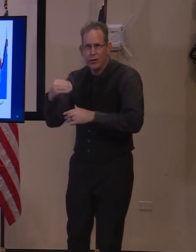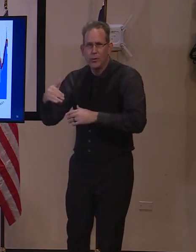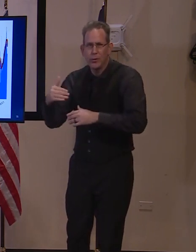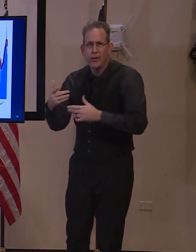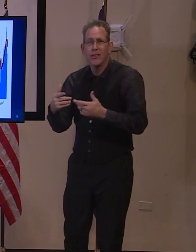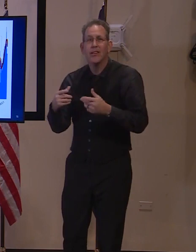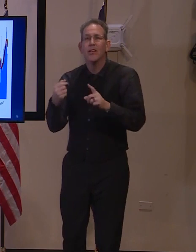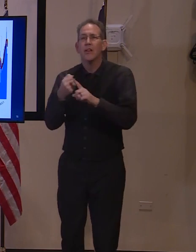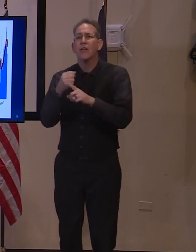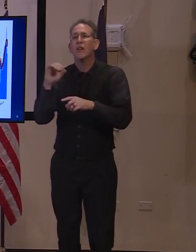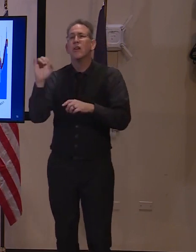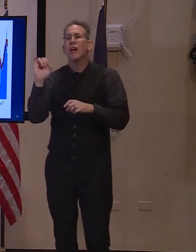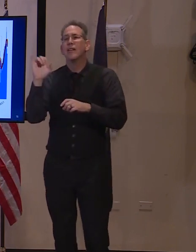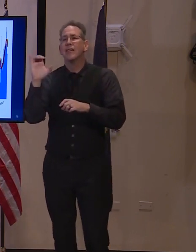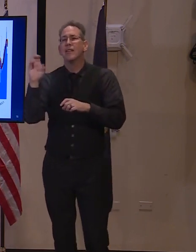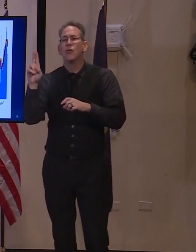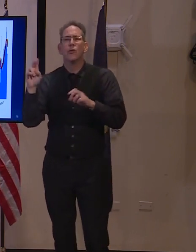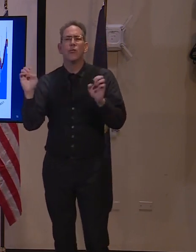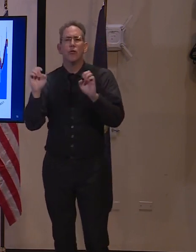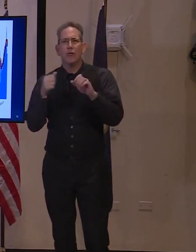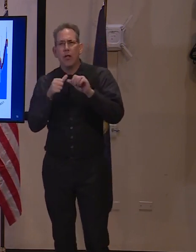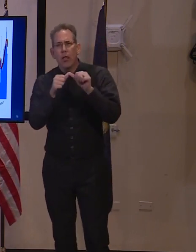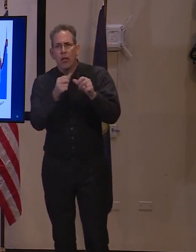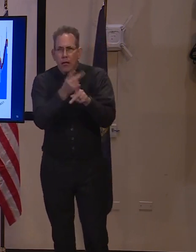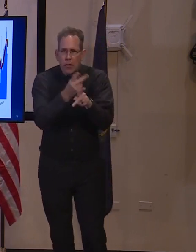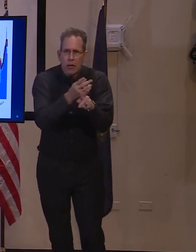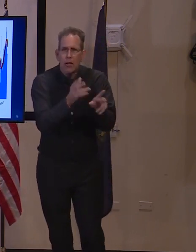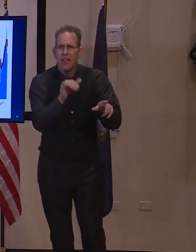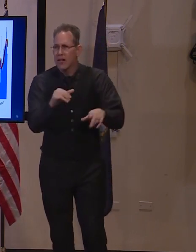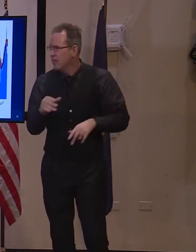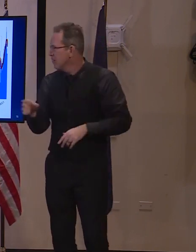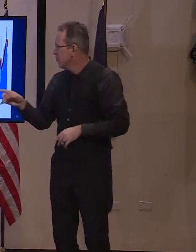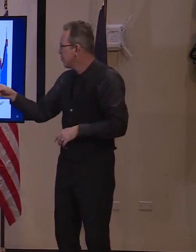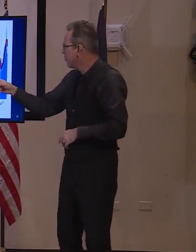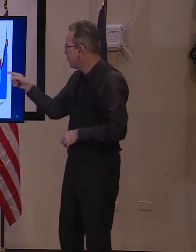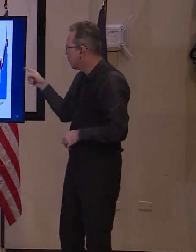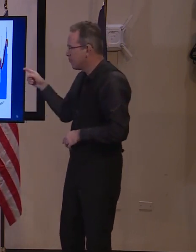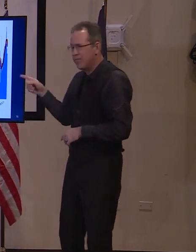week And again about 77% of those requiring IC over the last seven days.